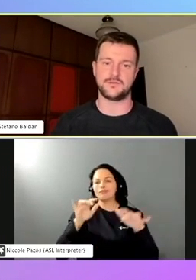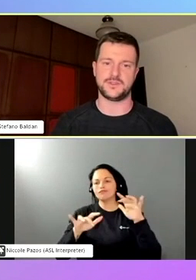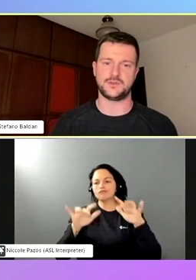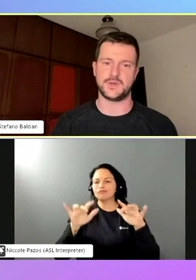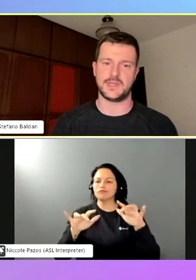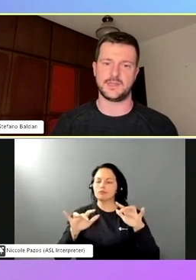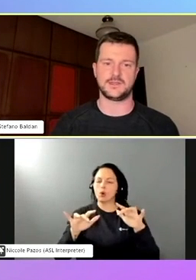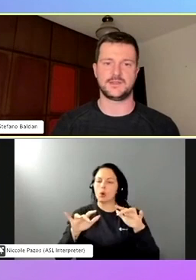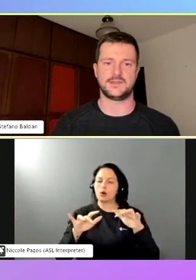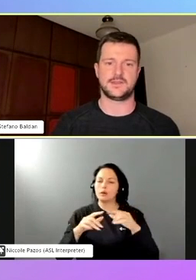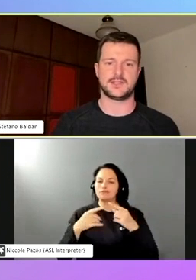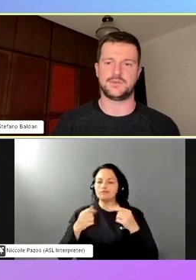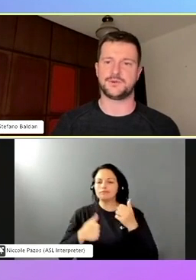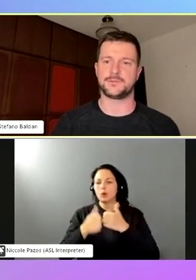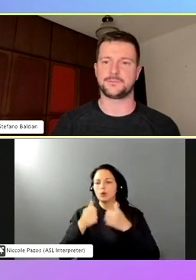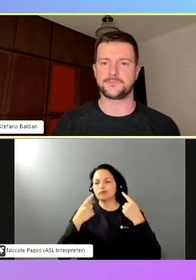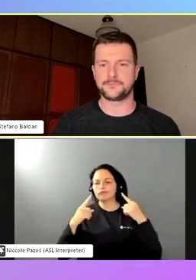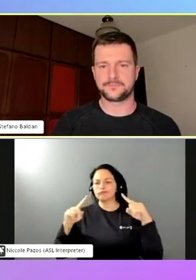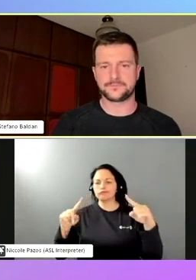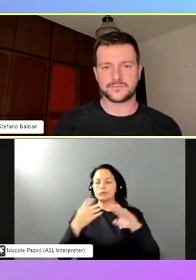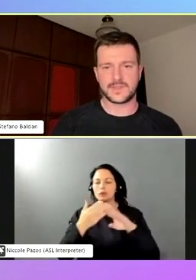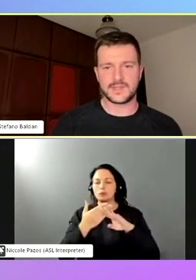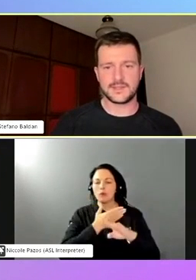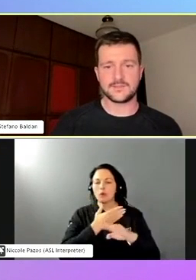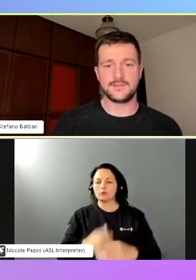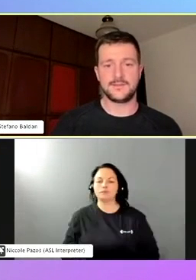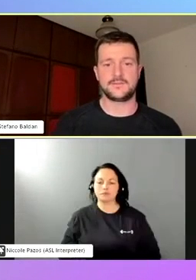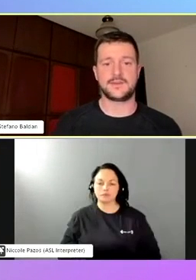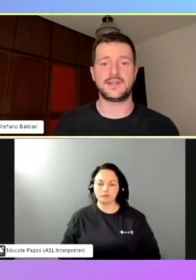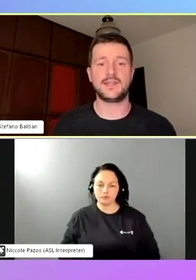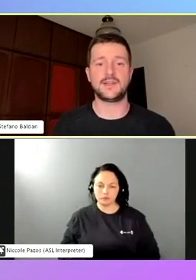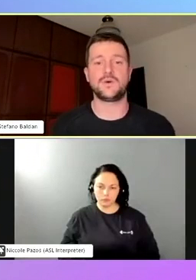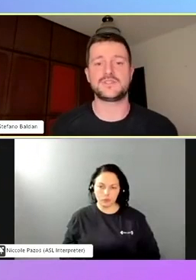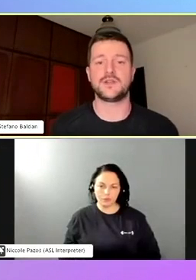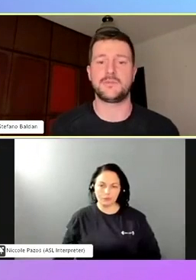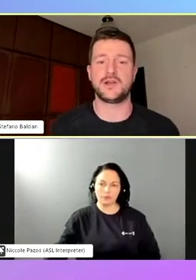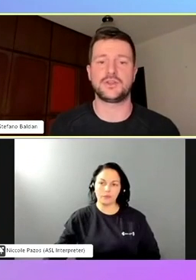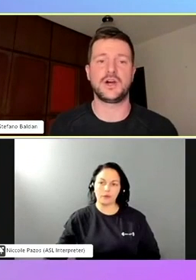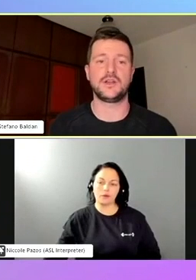using the creation time, we have a lot of jumps across the board